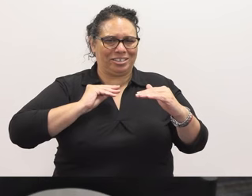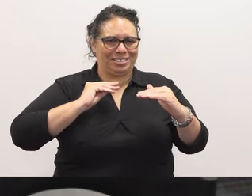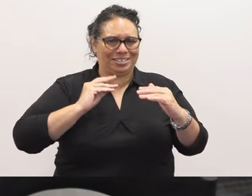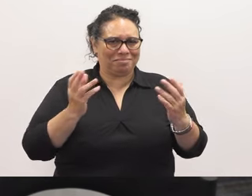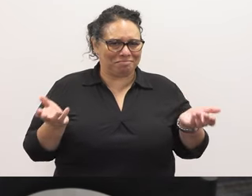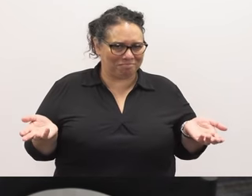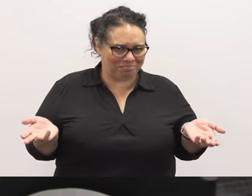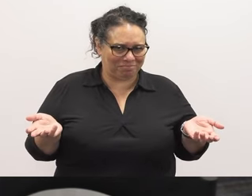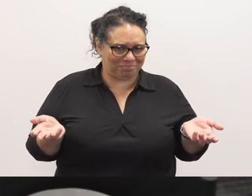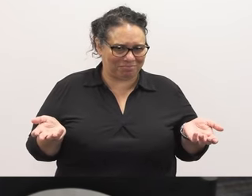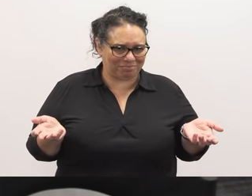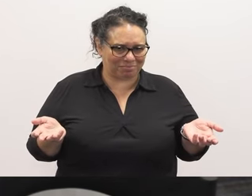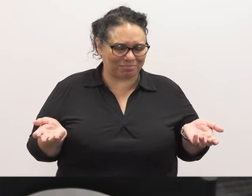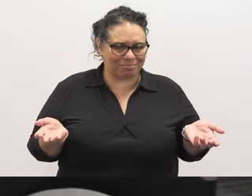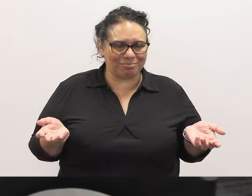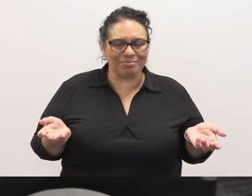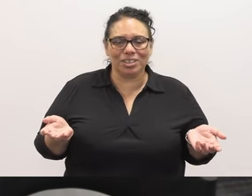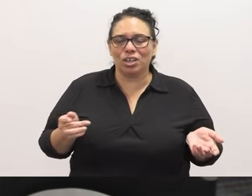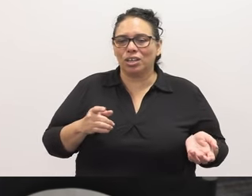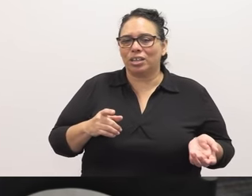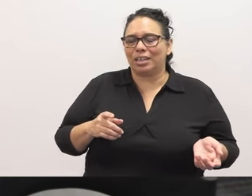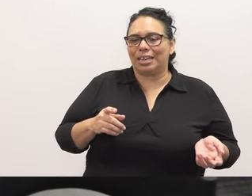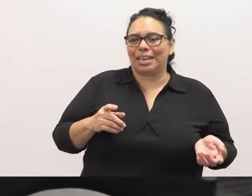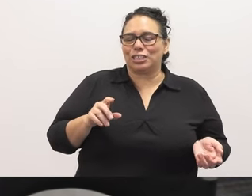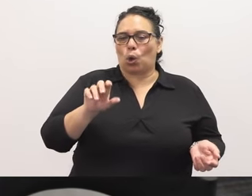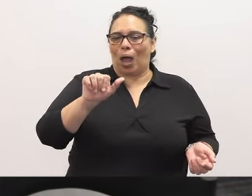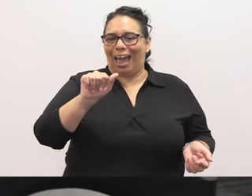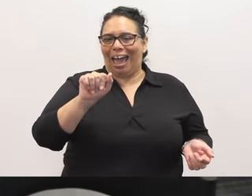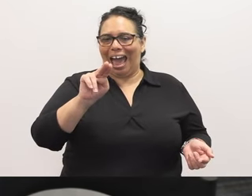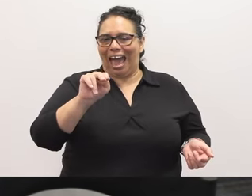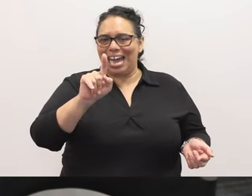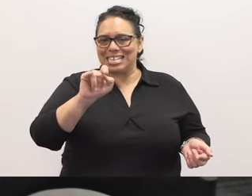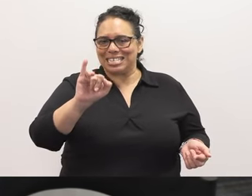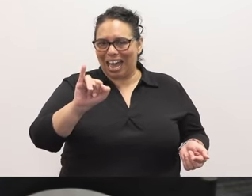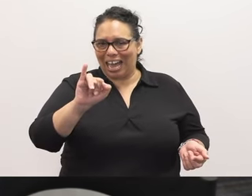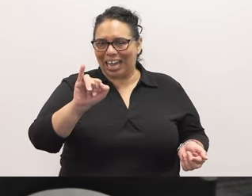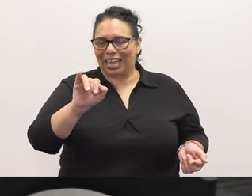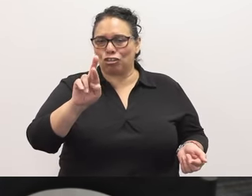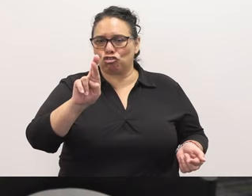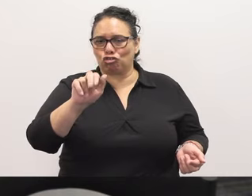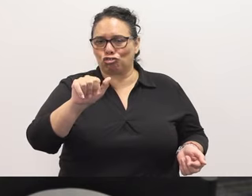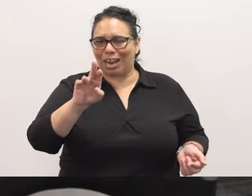one of the most powerful things that we did with my anti-racism club was because I mentioned before that Stanford was,